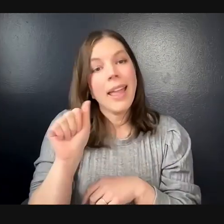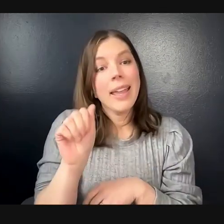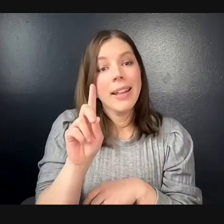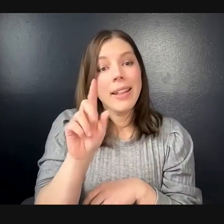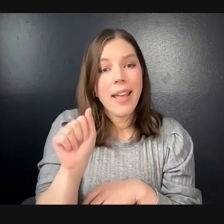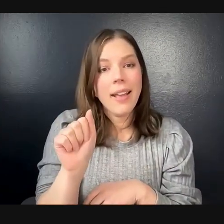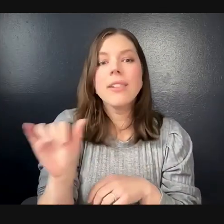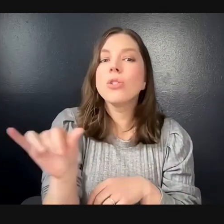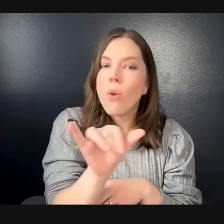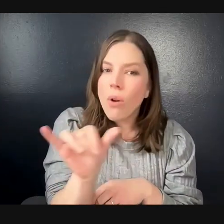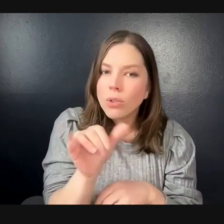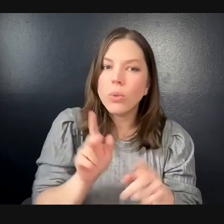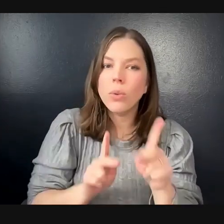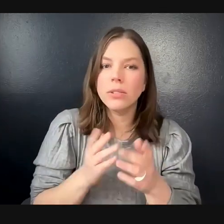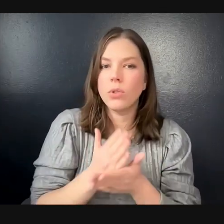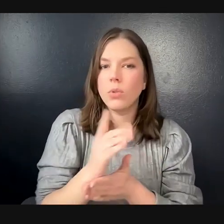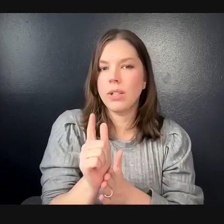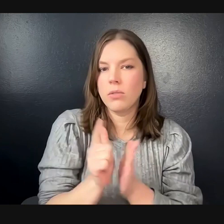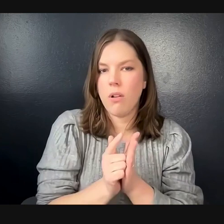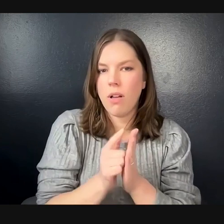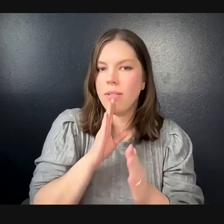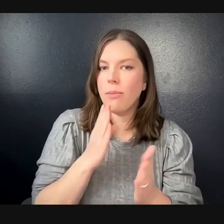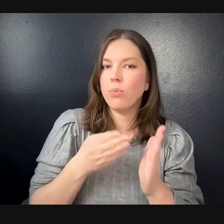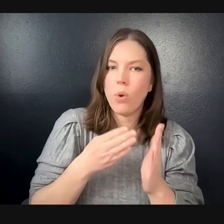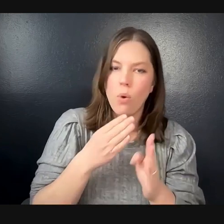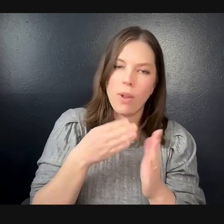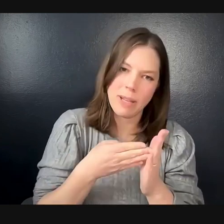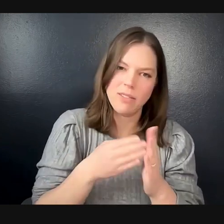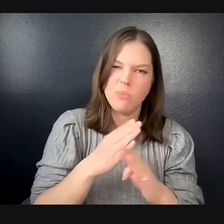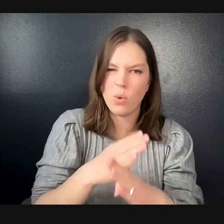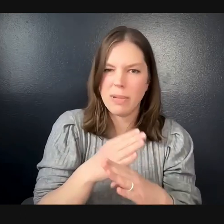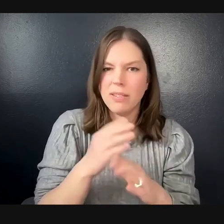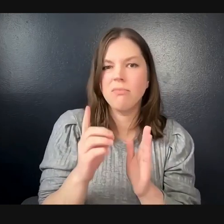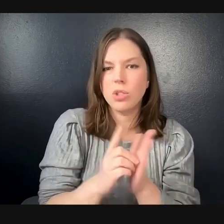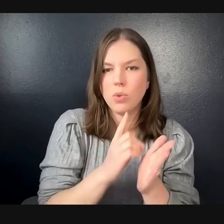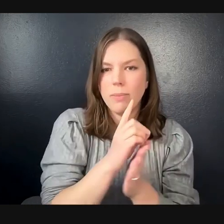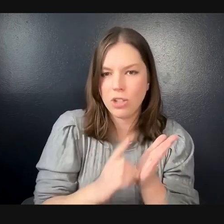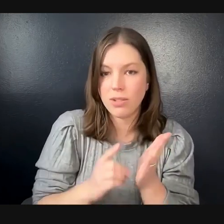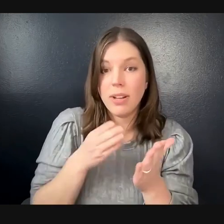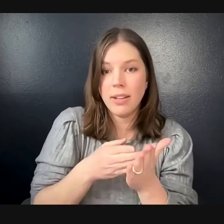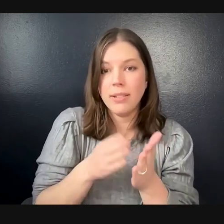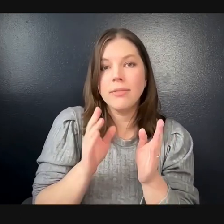Likewise, the ADA is also a civil rights law that prohibits discrimination against people